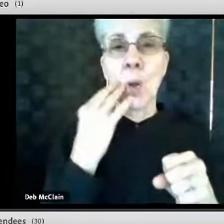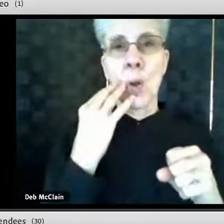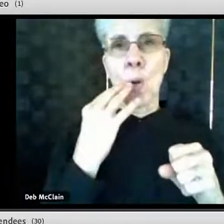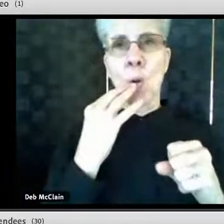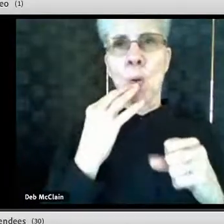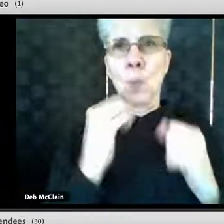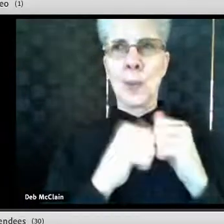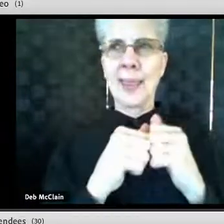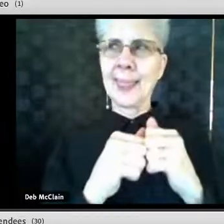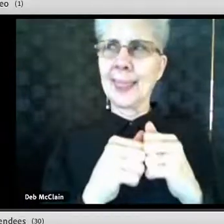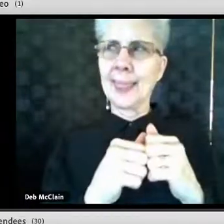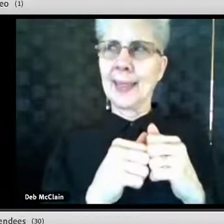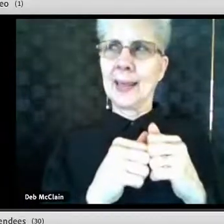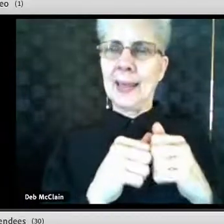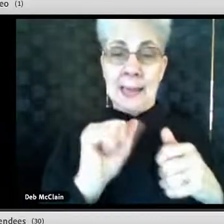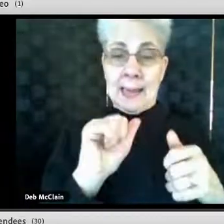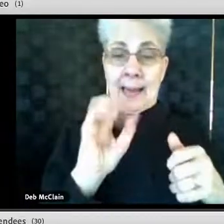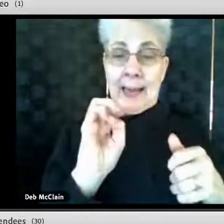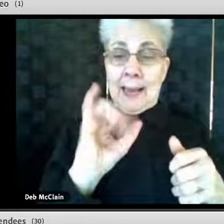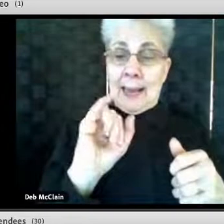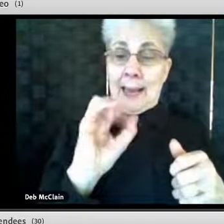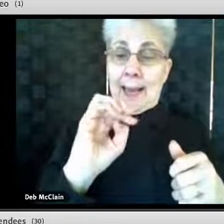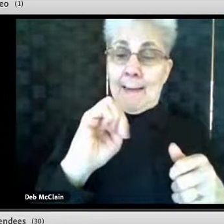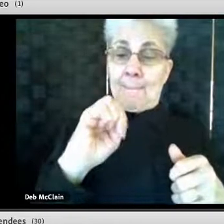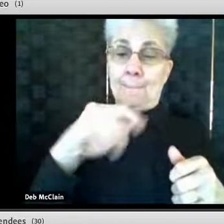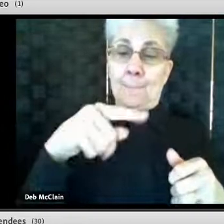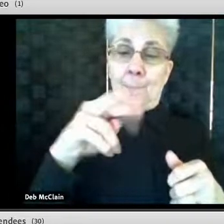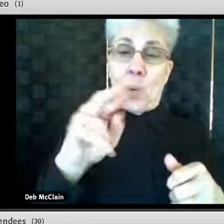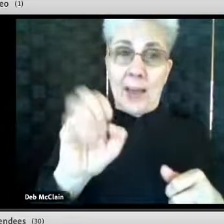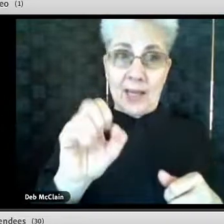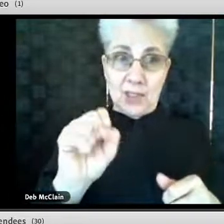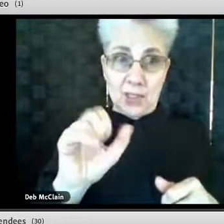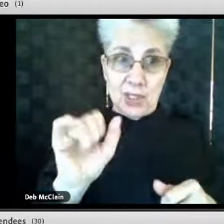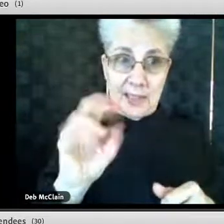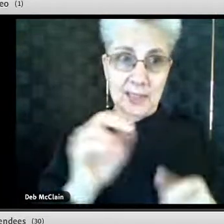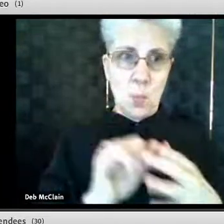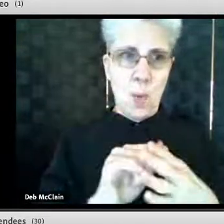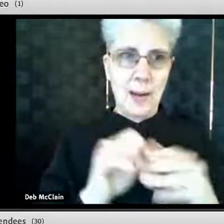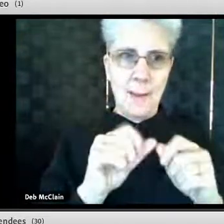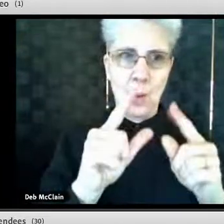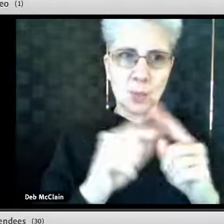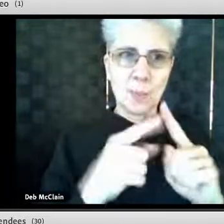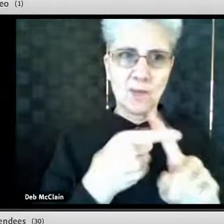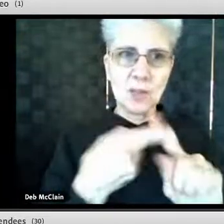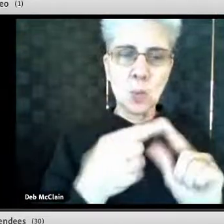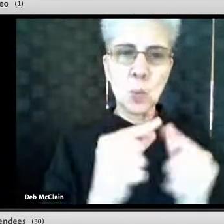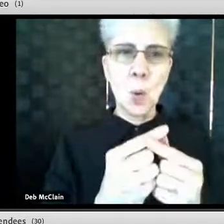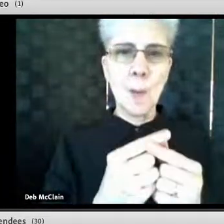I know with impressions, when I post for my friends group,